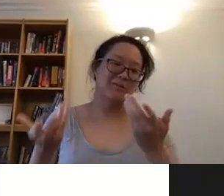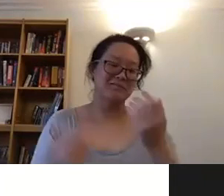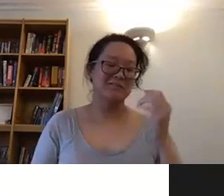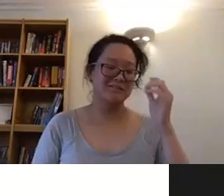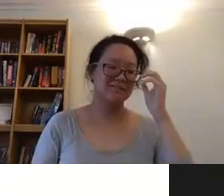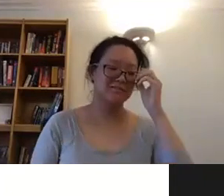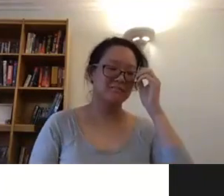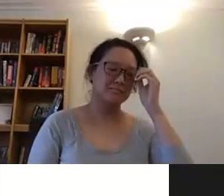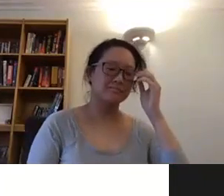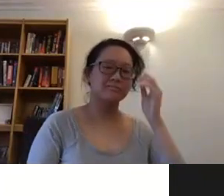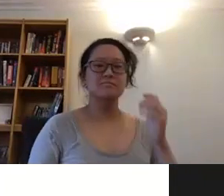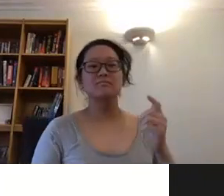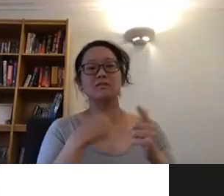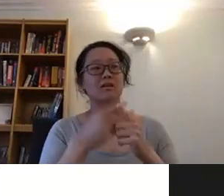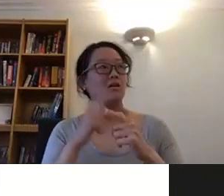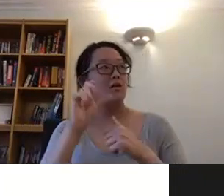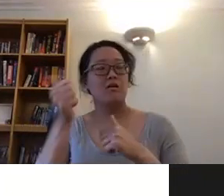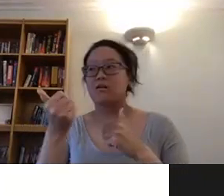It's a sticky situation there.